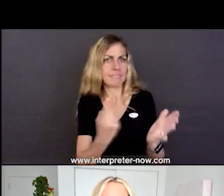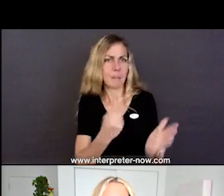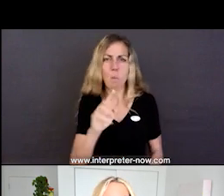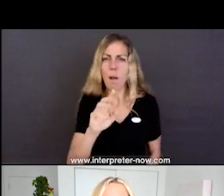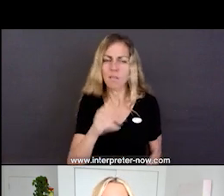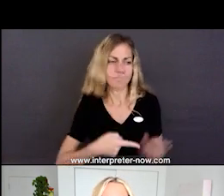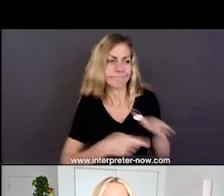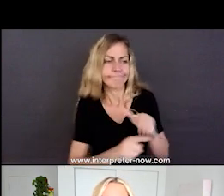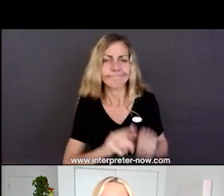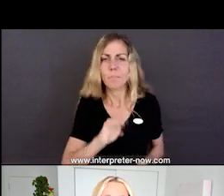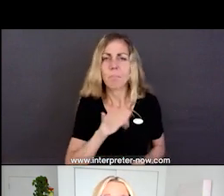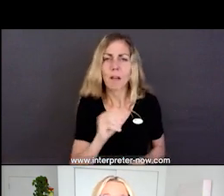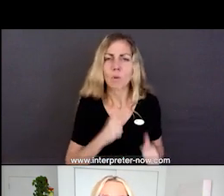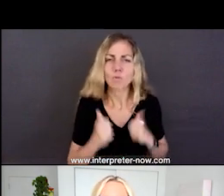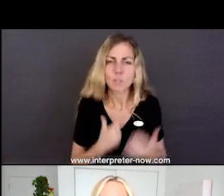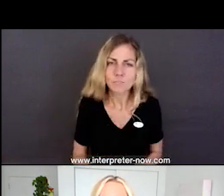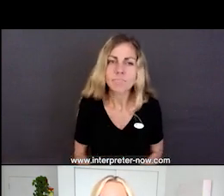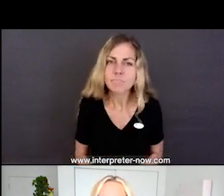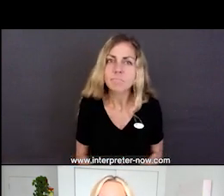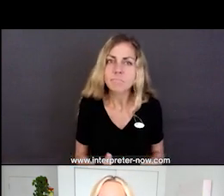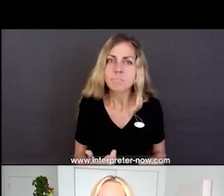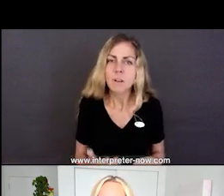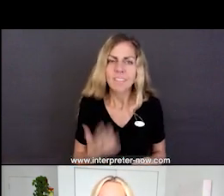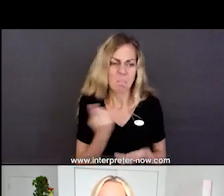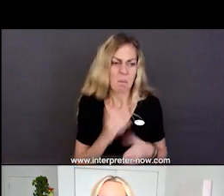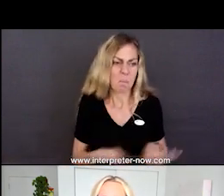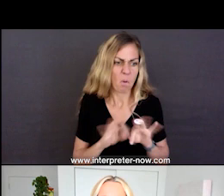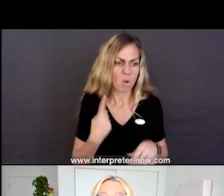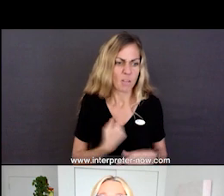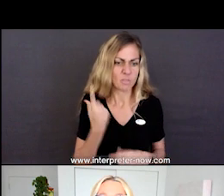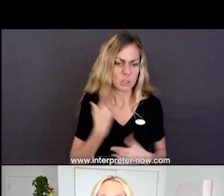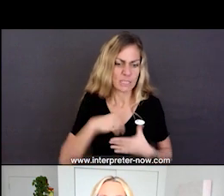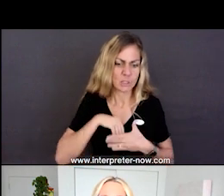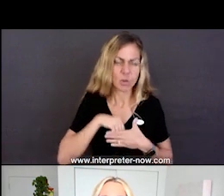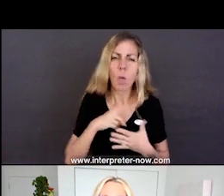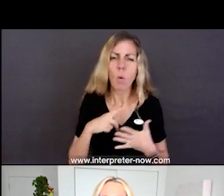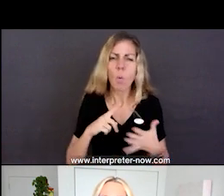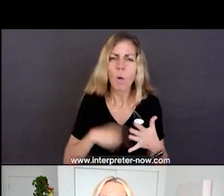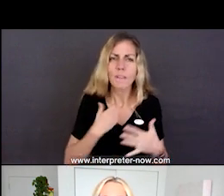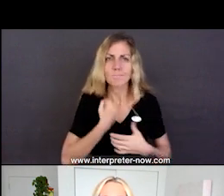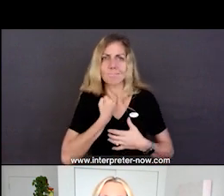Something that's really important for us to understand internally, what is holding you back?